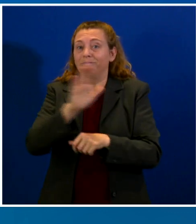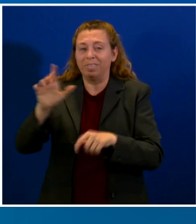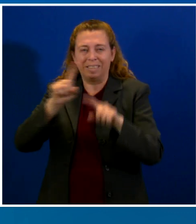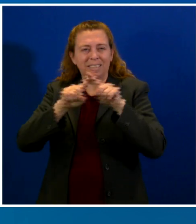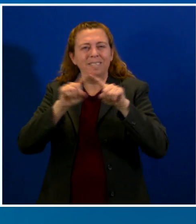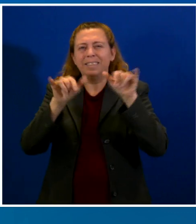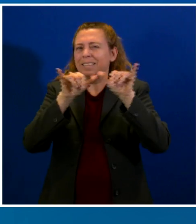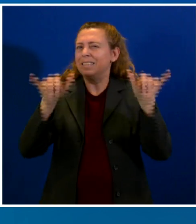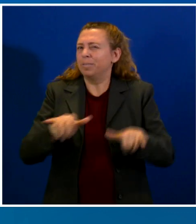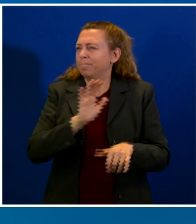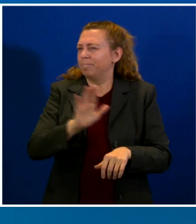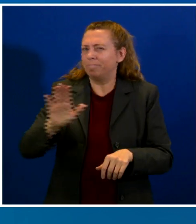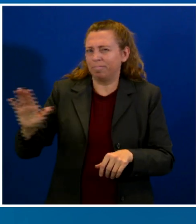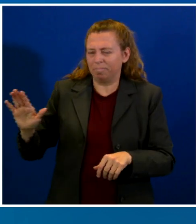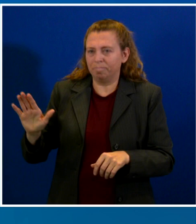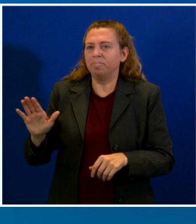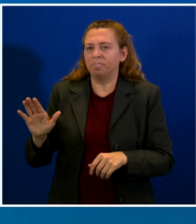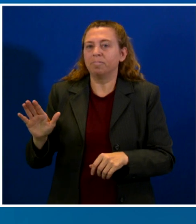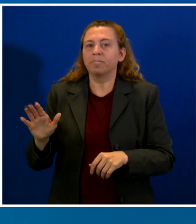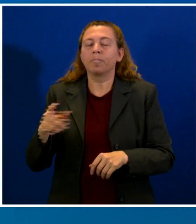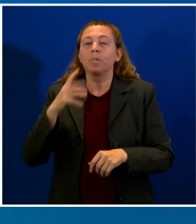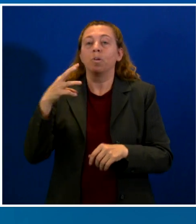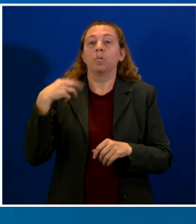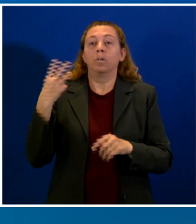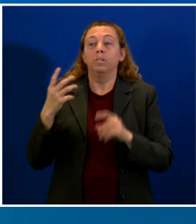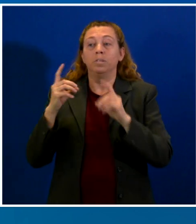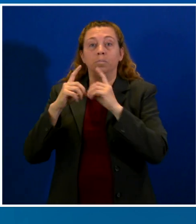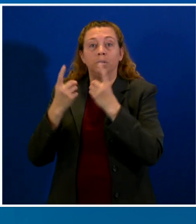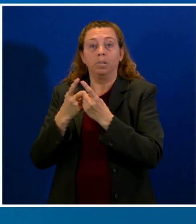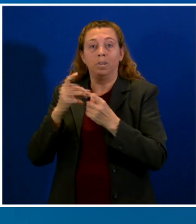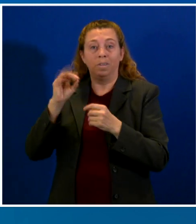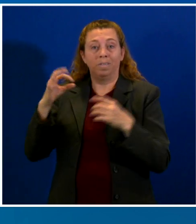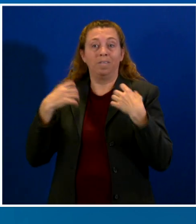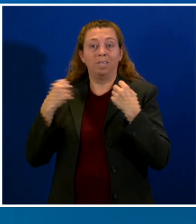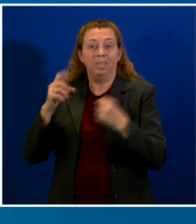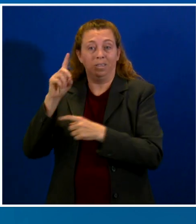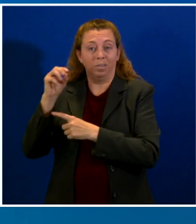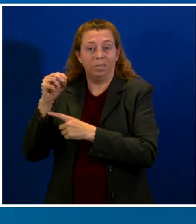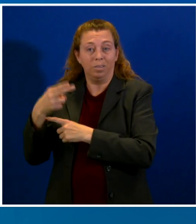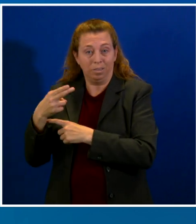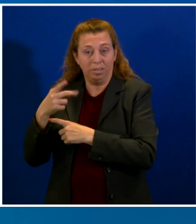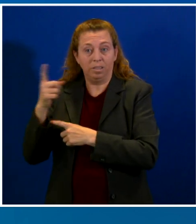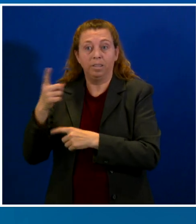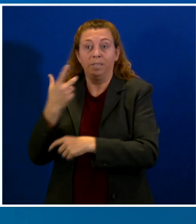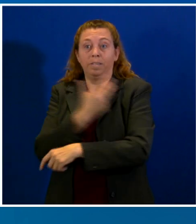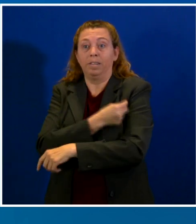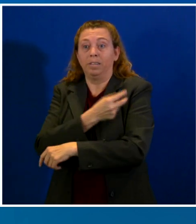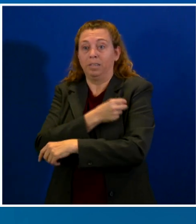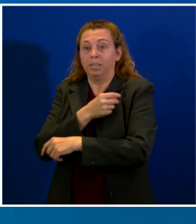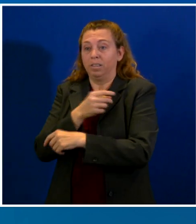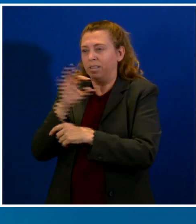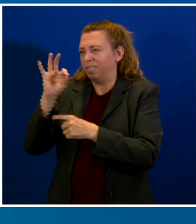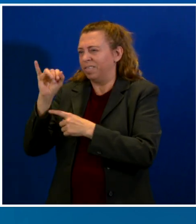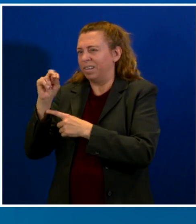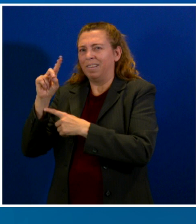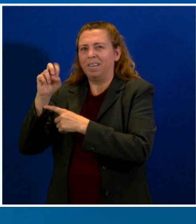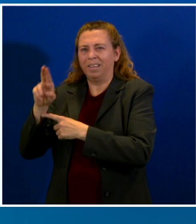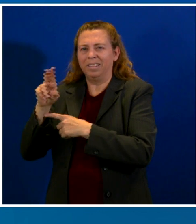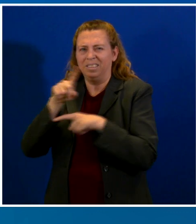The Washington Department of Health vaccine locator is an easy to use tool to find options near you.